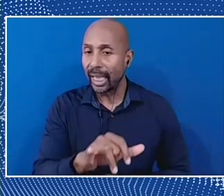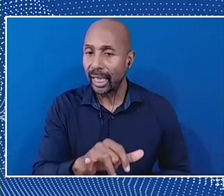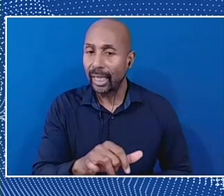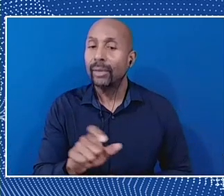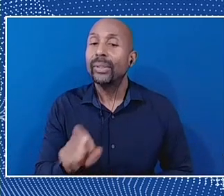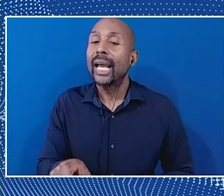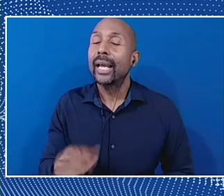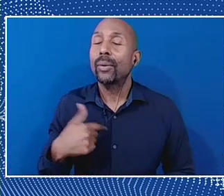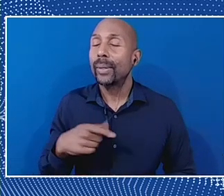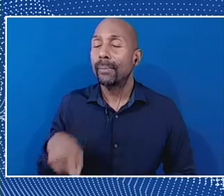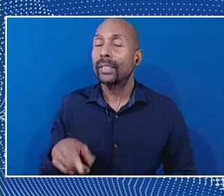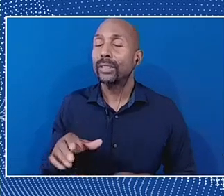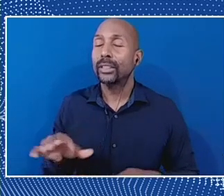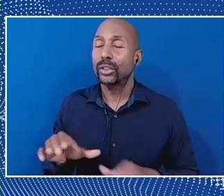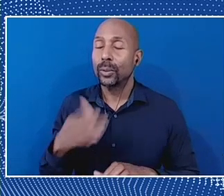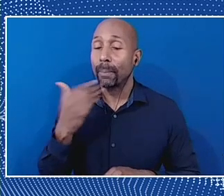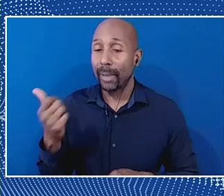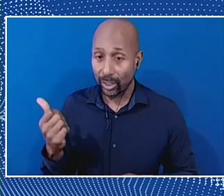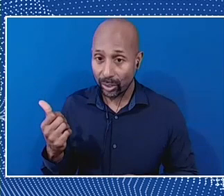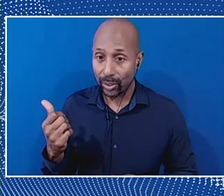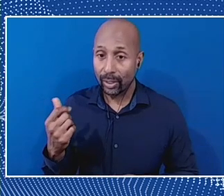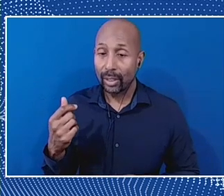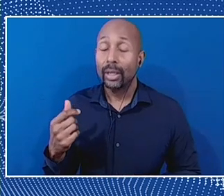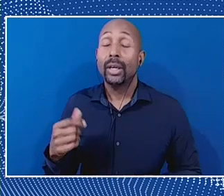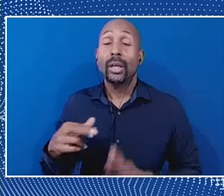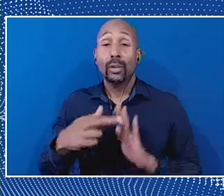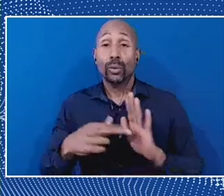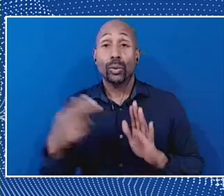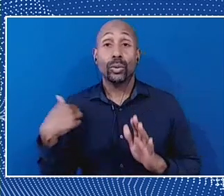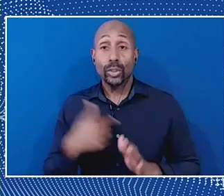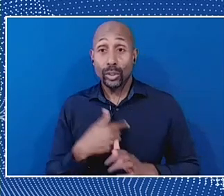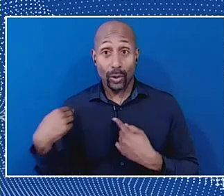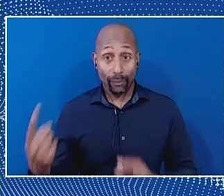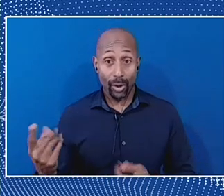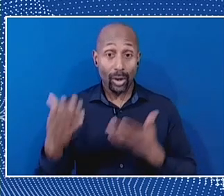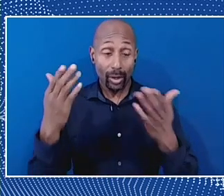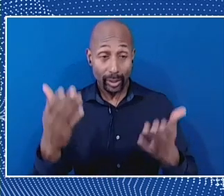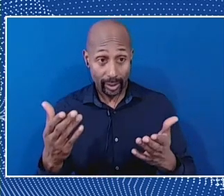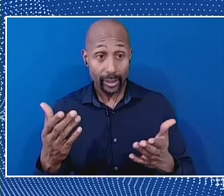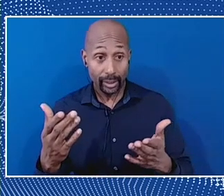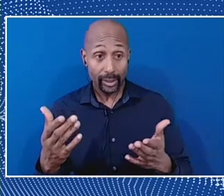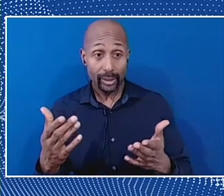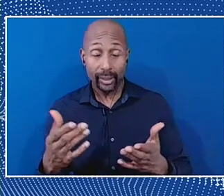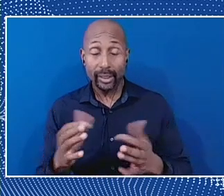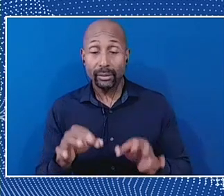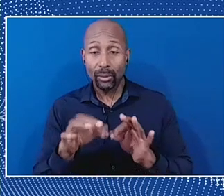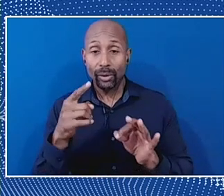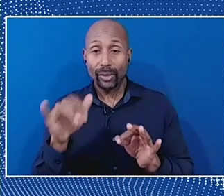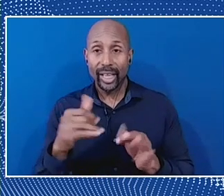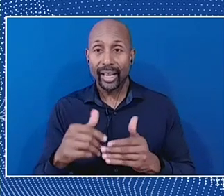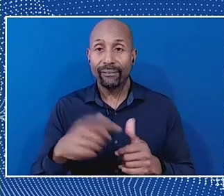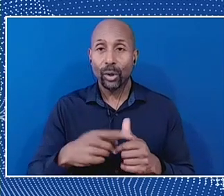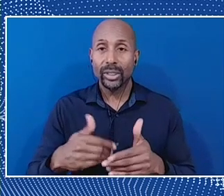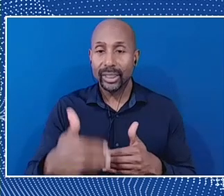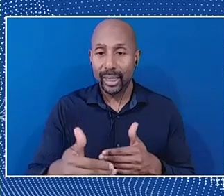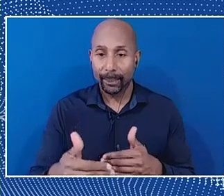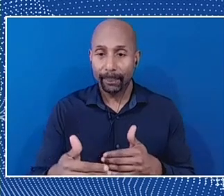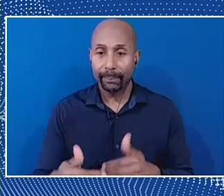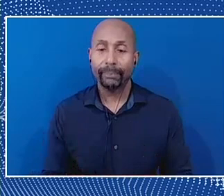that have been proposed thus far are pivotal first steps. Despite this process, Black Americans,